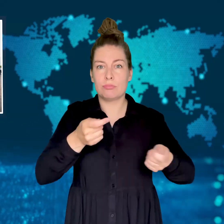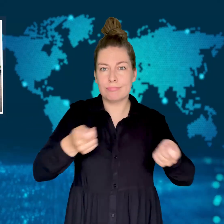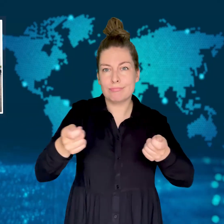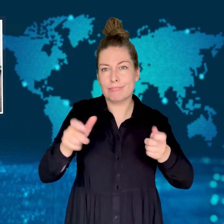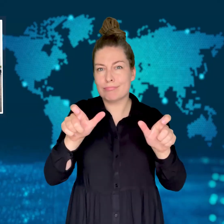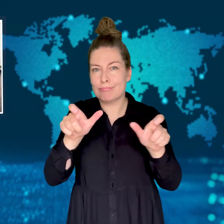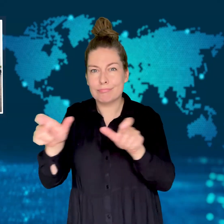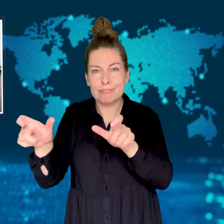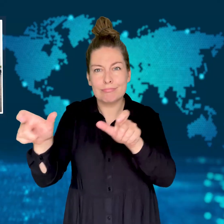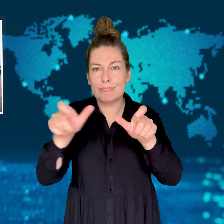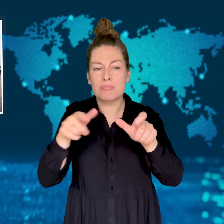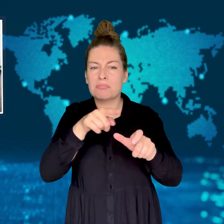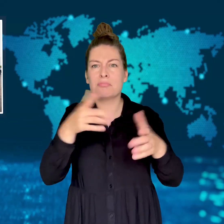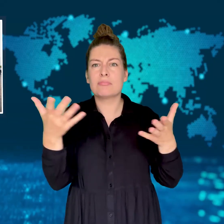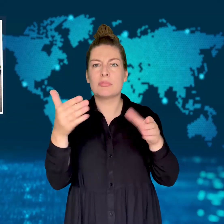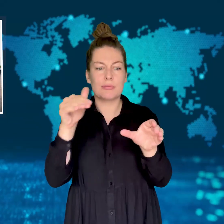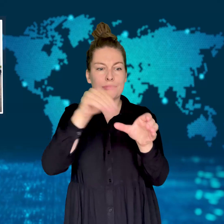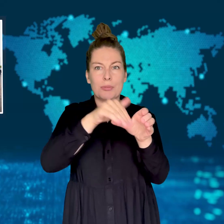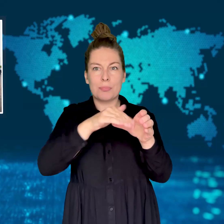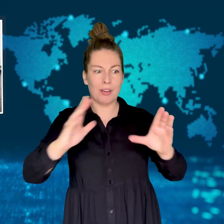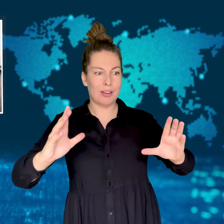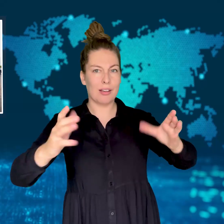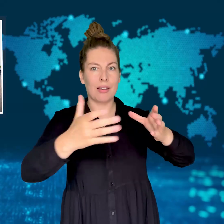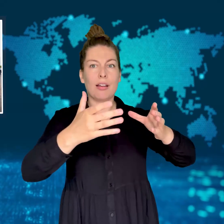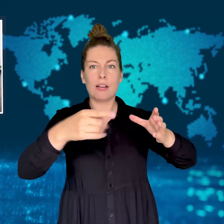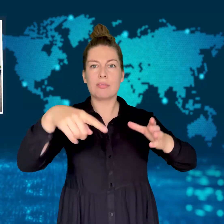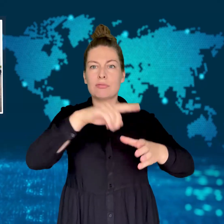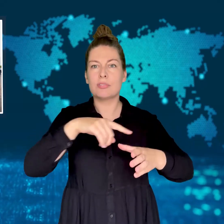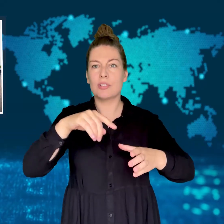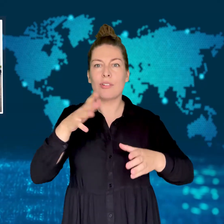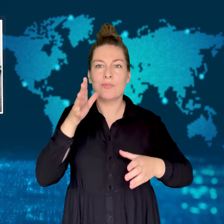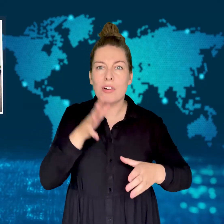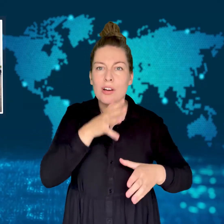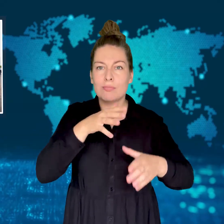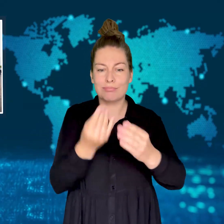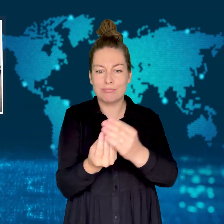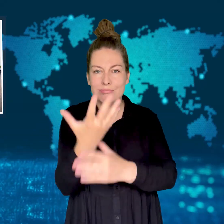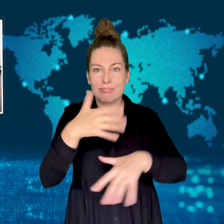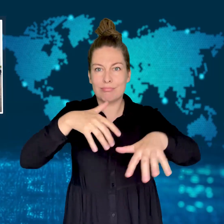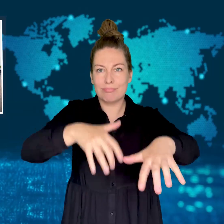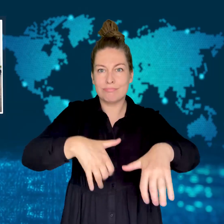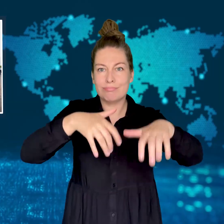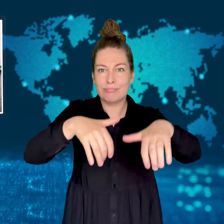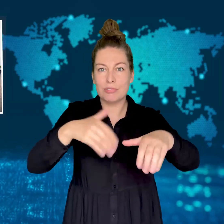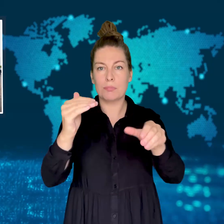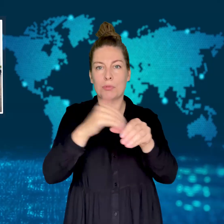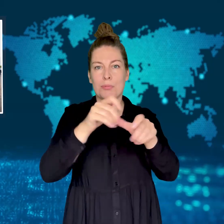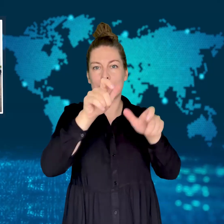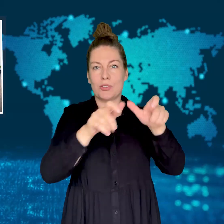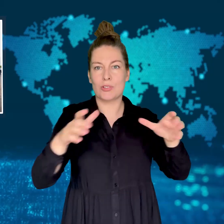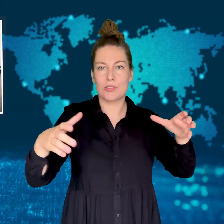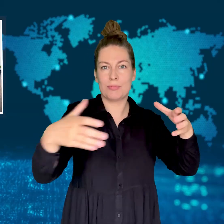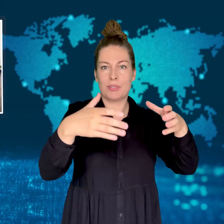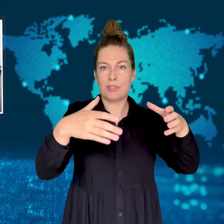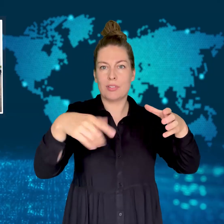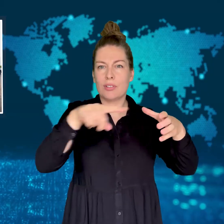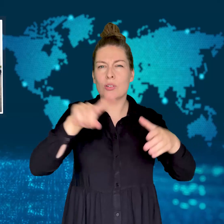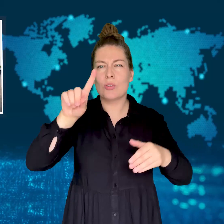The vigilante movement he led was made up of farmers and ranchers that